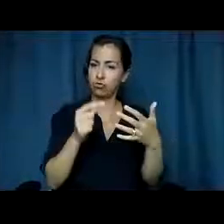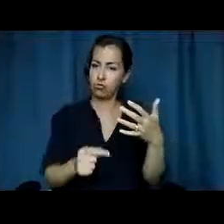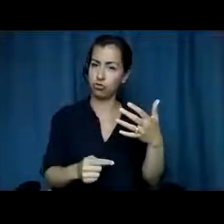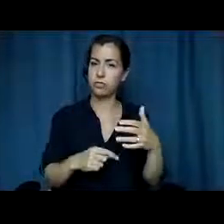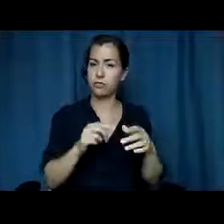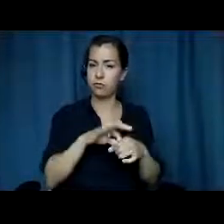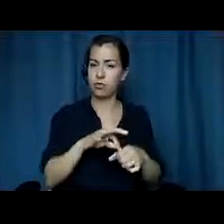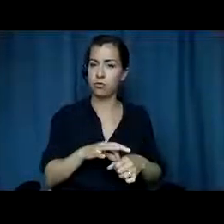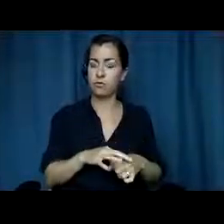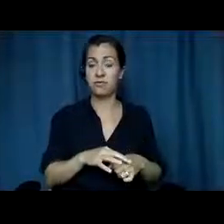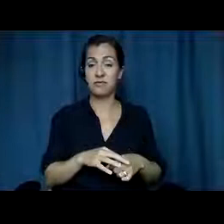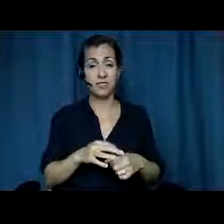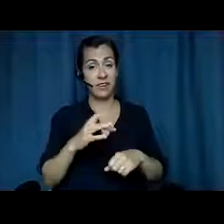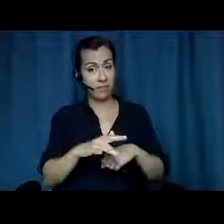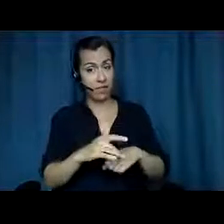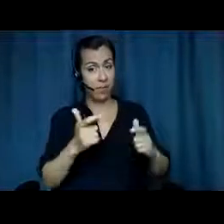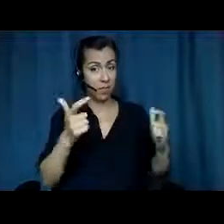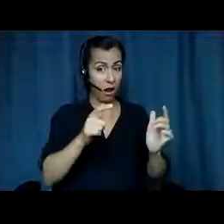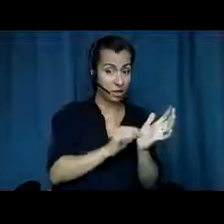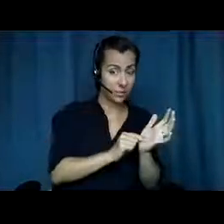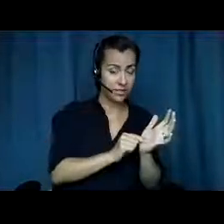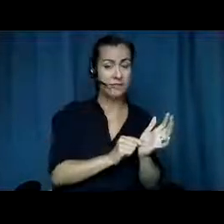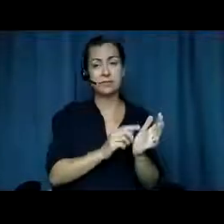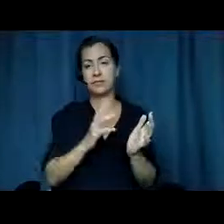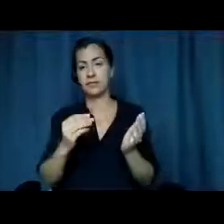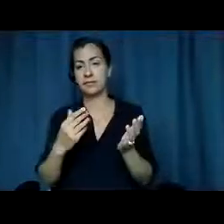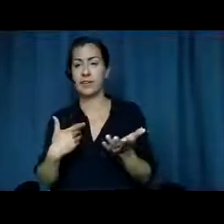don't know that you have the right to